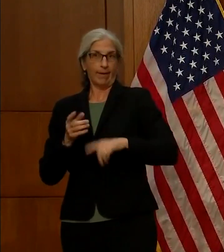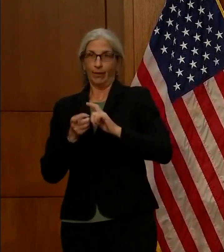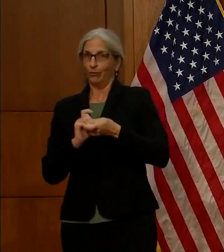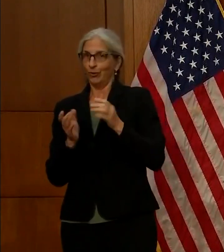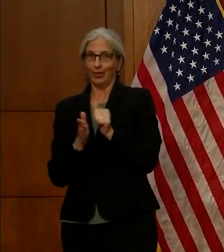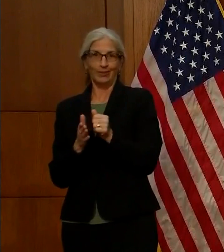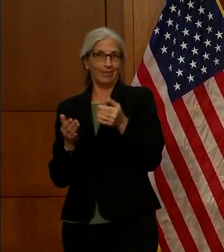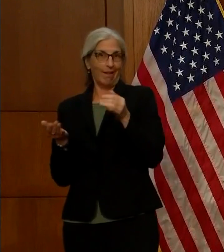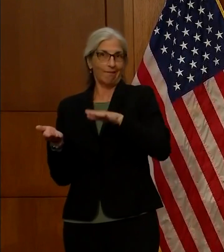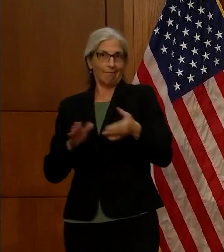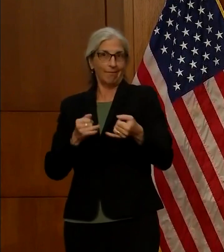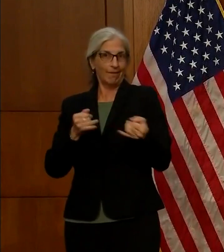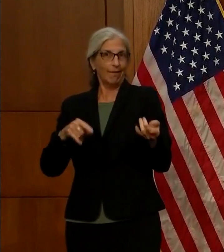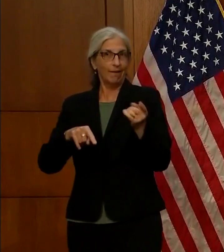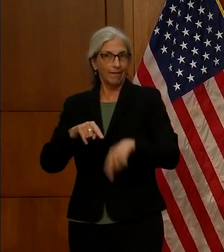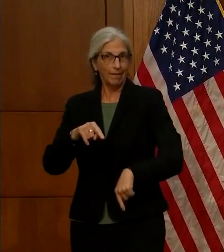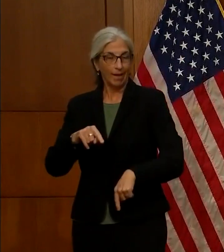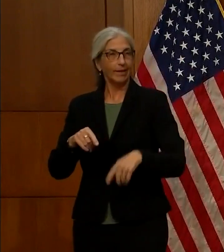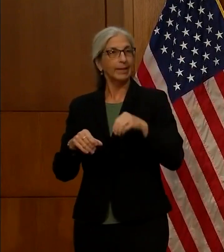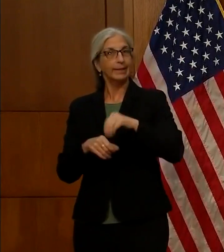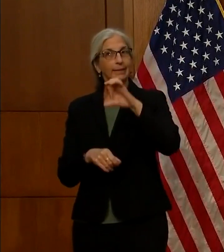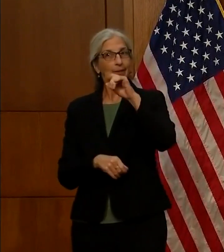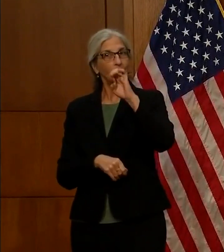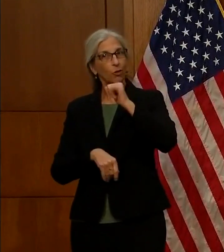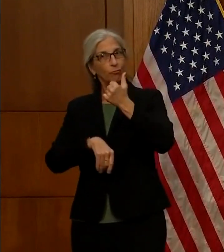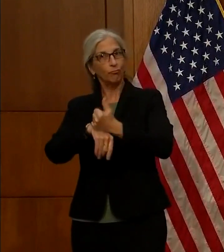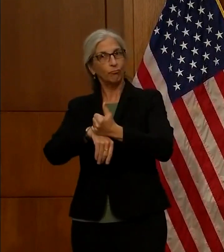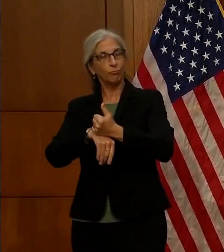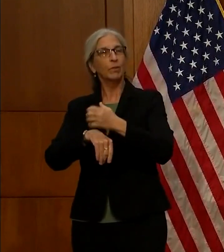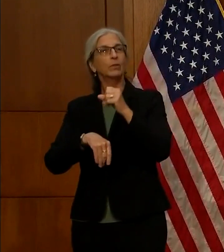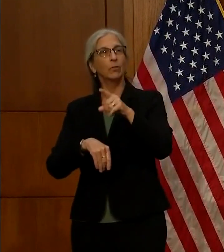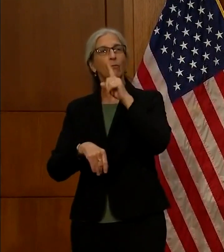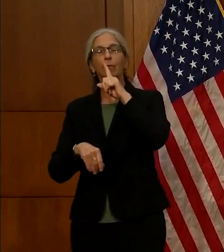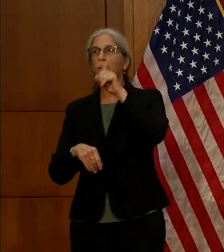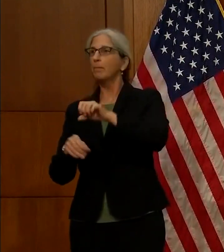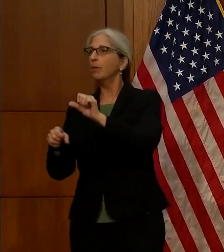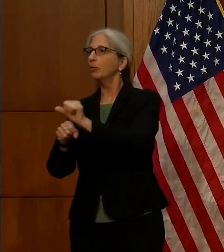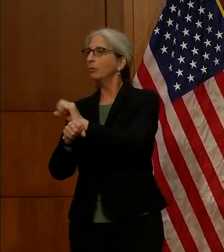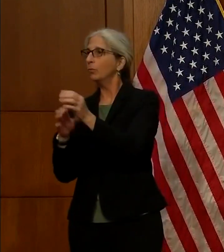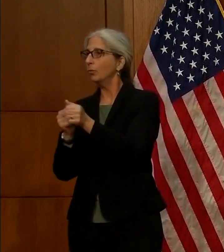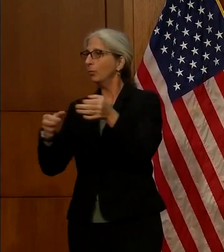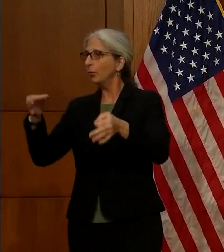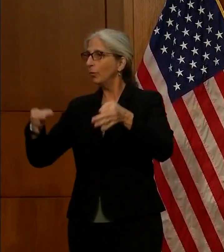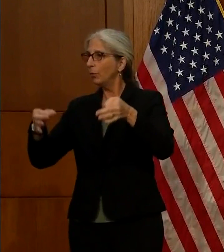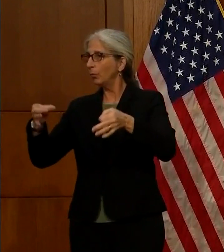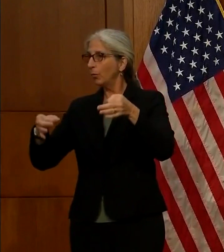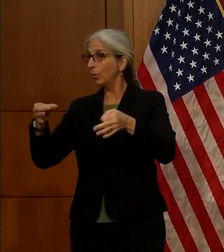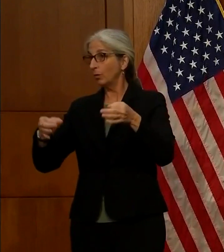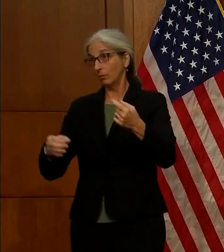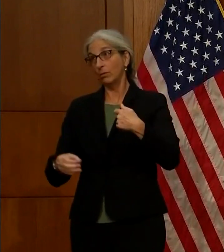HAVE THE AUTHORITY TO CHANGE THAT IT'S IN THE CODE- SO WE'RE IT'S PROBABLY MOST LIKELY GOING